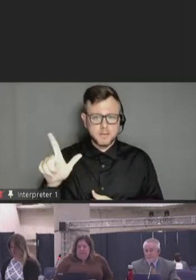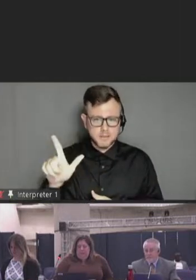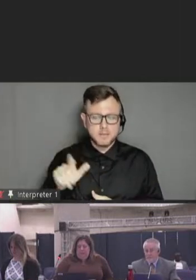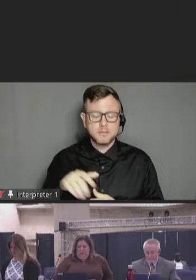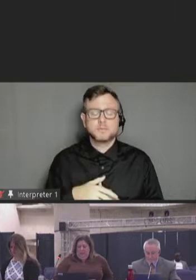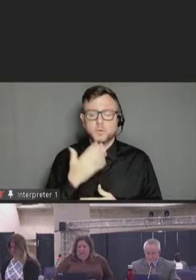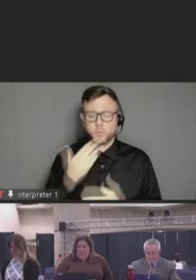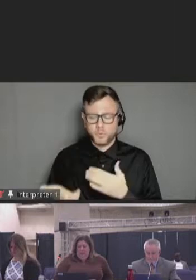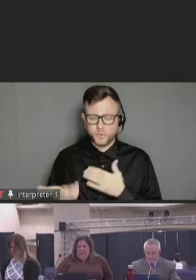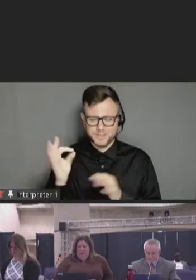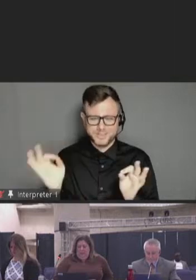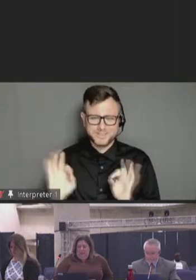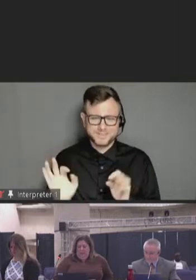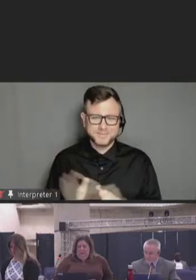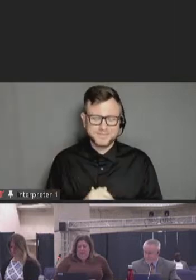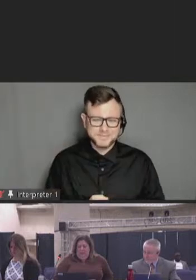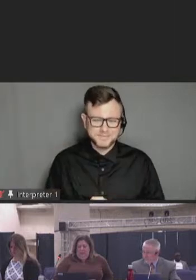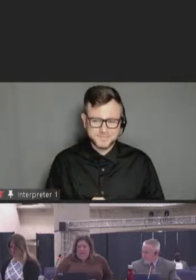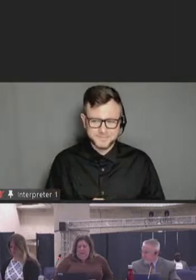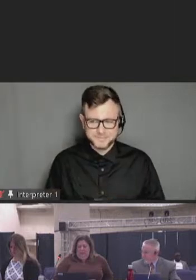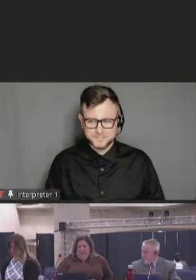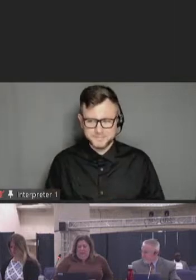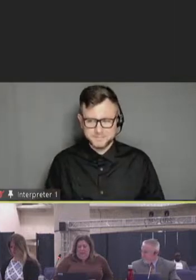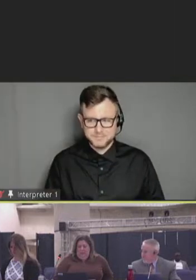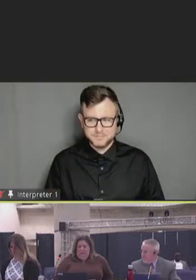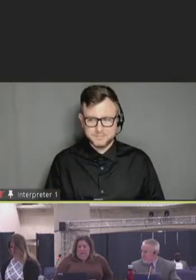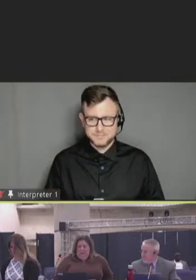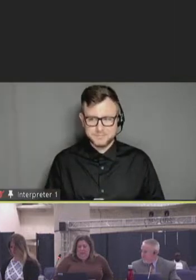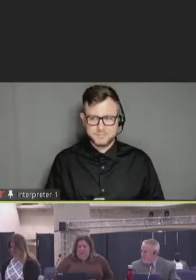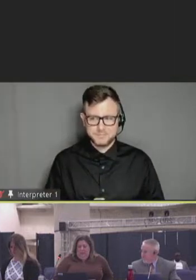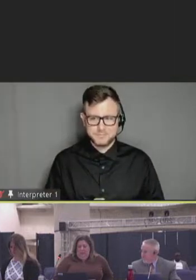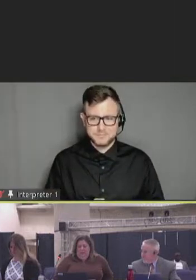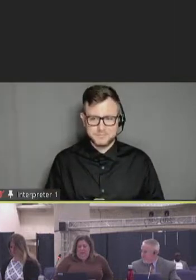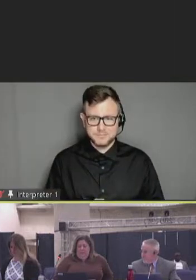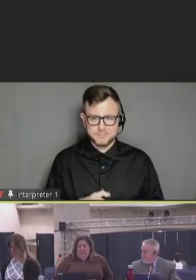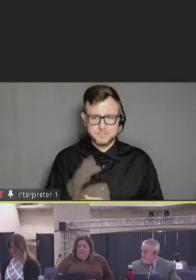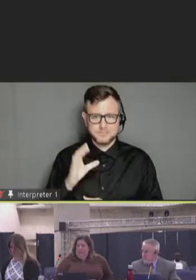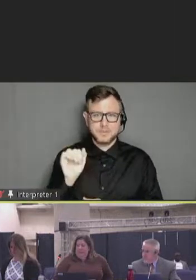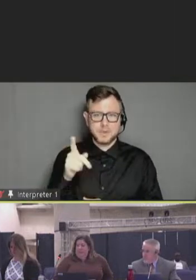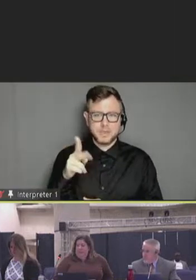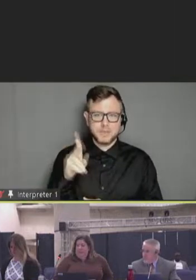Good morning. Ann Aikin: Good morning. Captain Iskander?